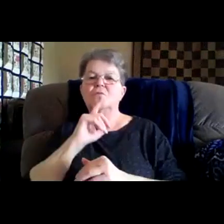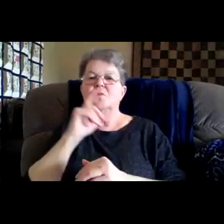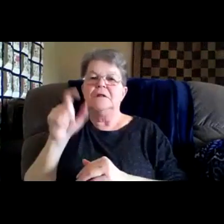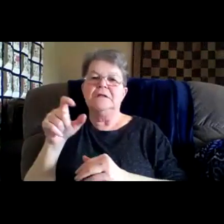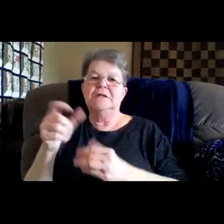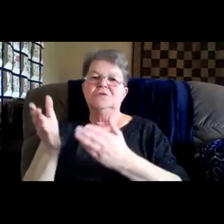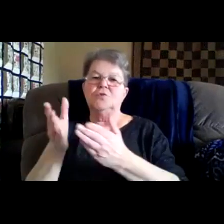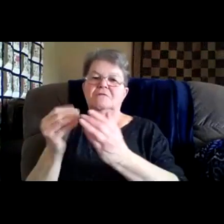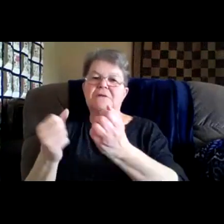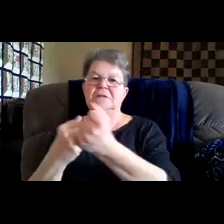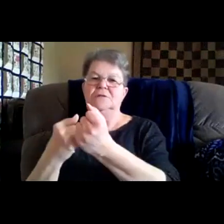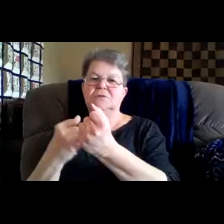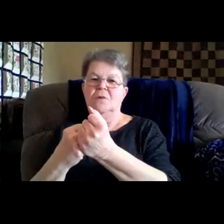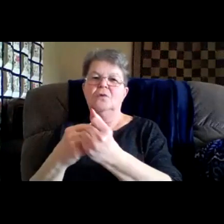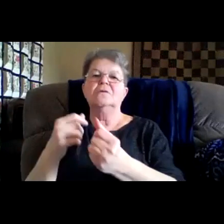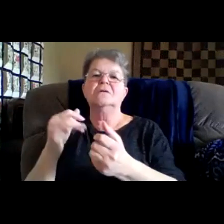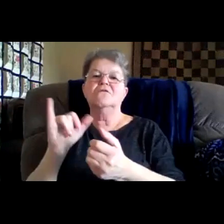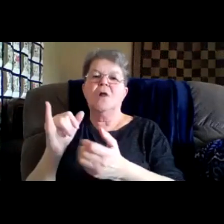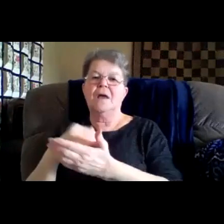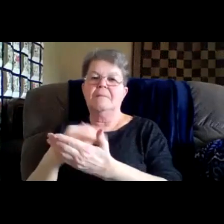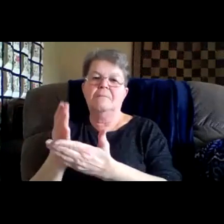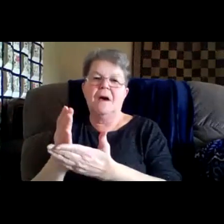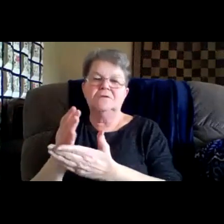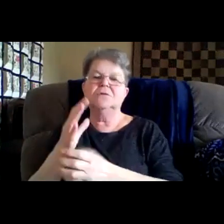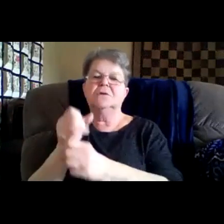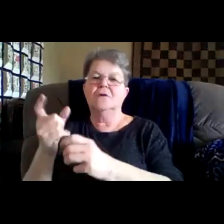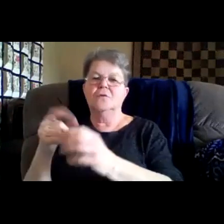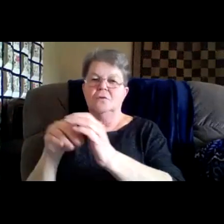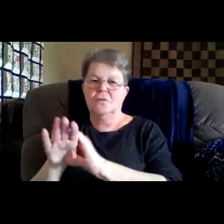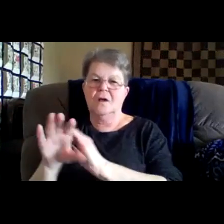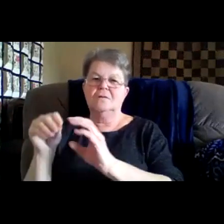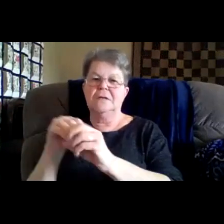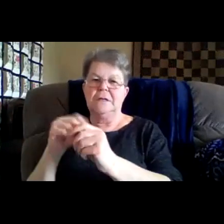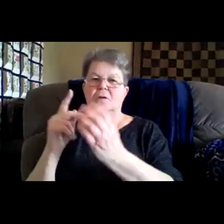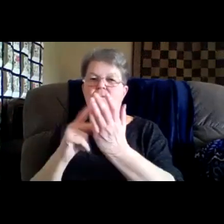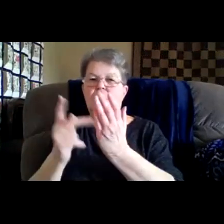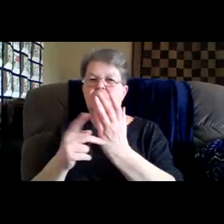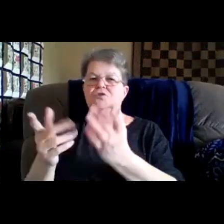She needed help budgeting. And so we got her enrolled in a program that she wanted to be part of